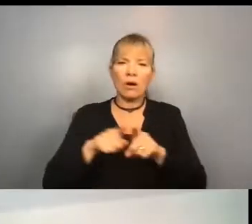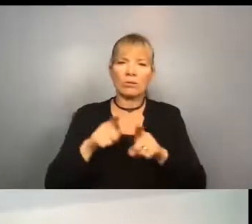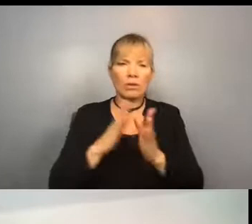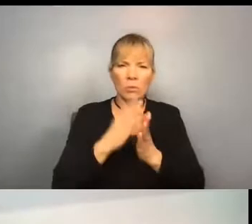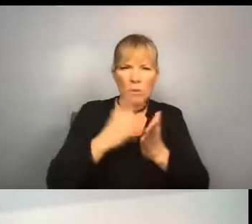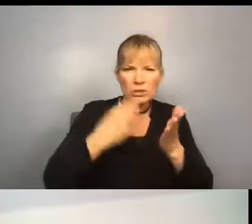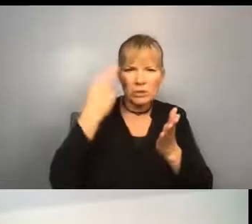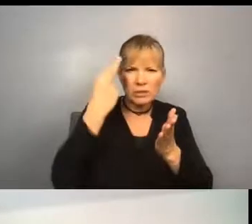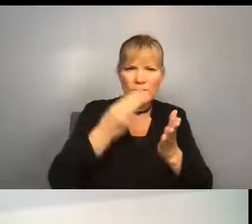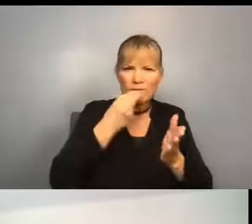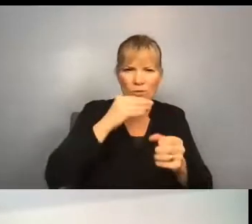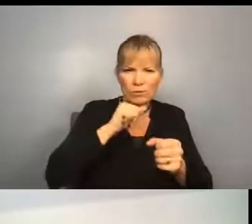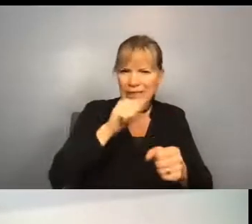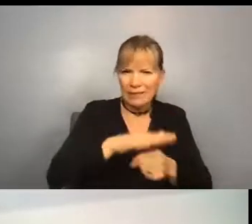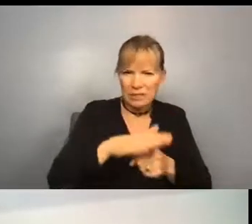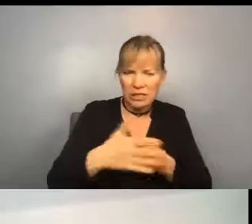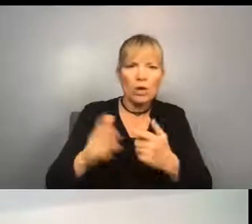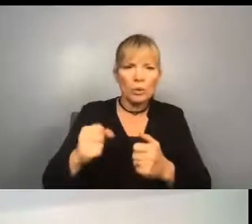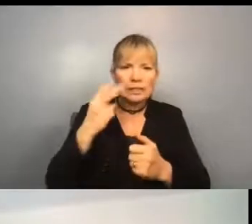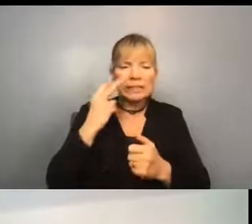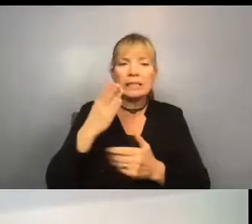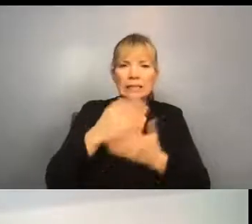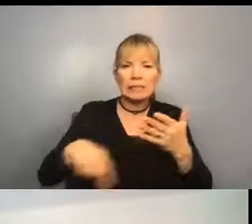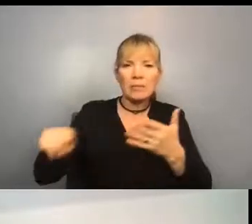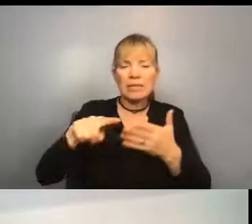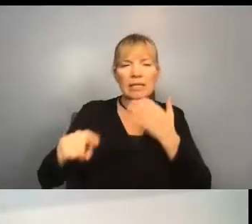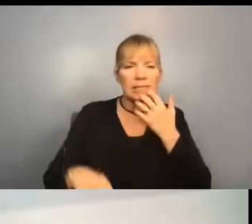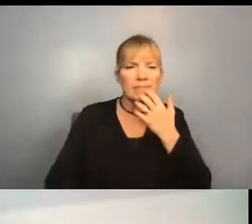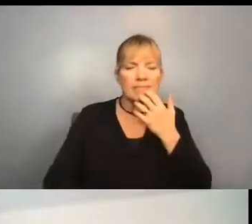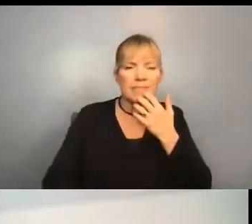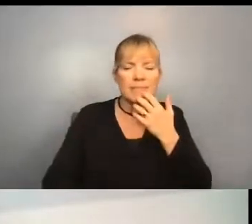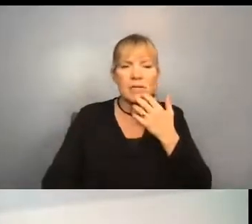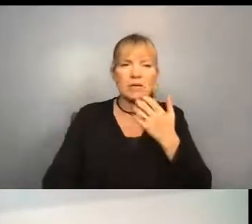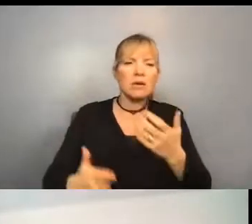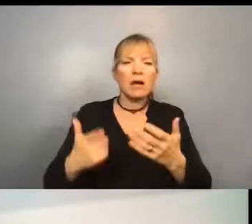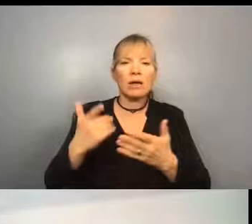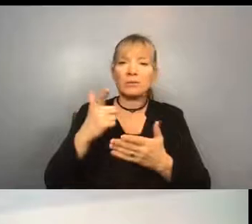region for food insufficiency. And you can see that some of these are economic. So, 91% of people with disabilities said that they couldn't afford the food they needed, compared to 81% of people without disabilities.